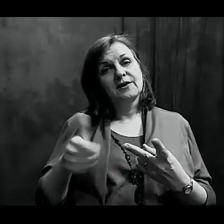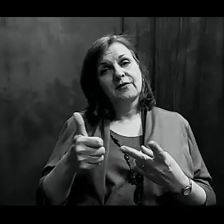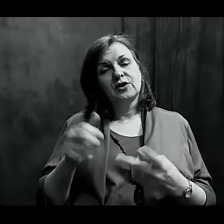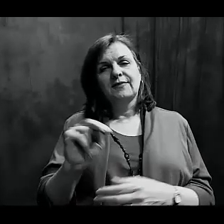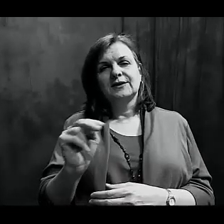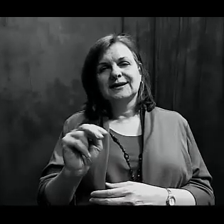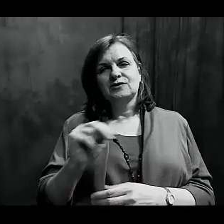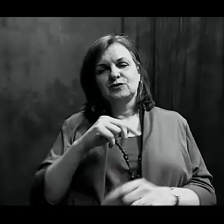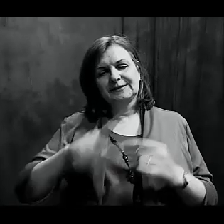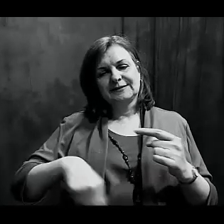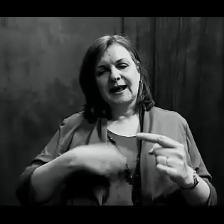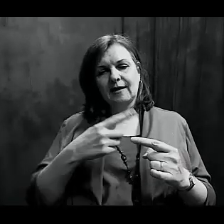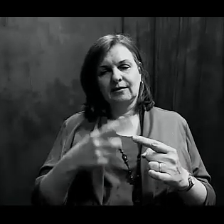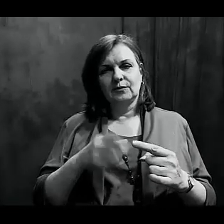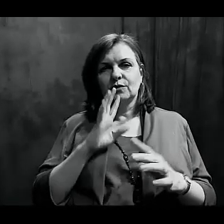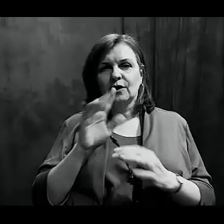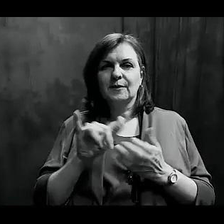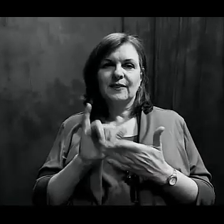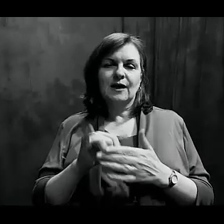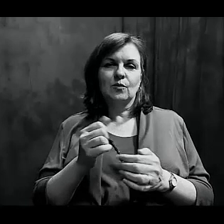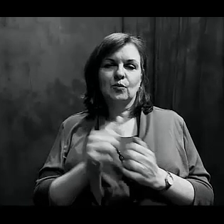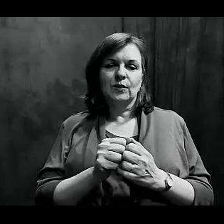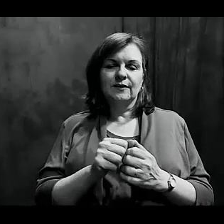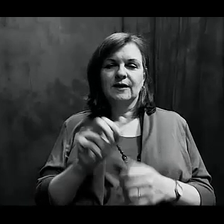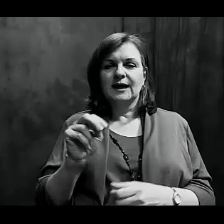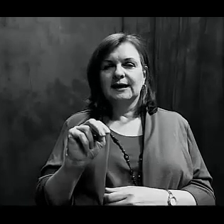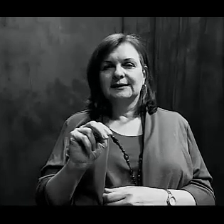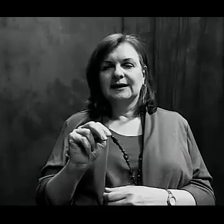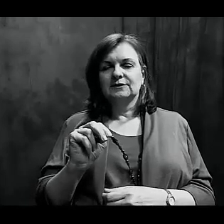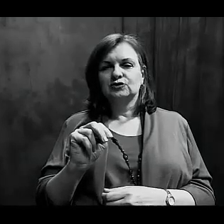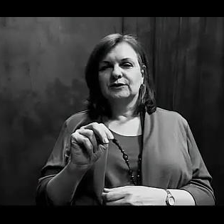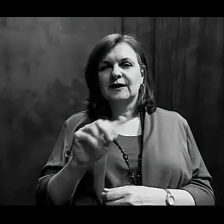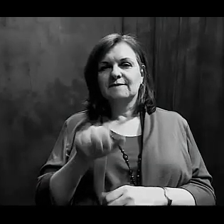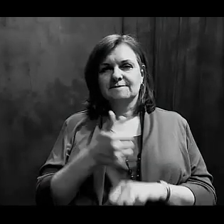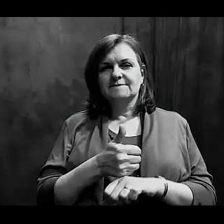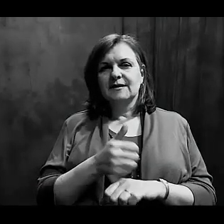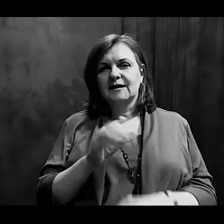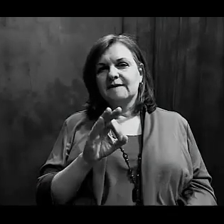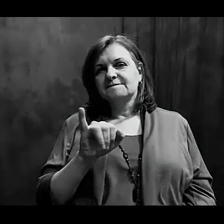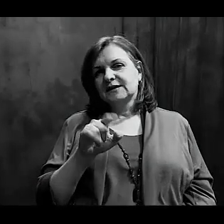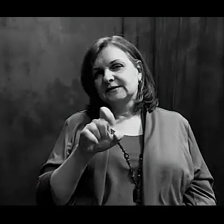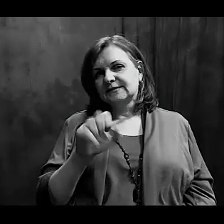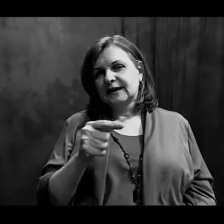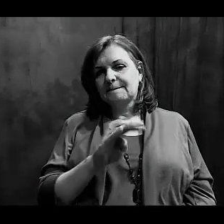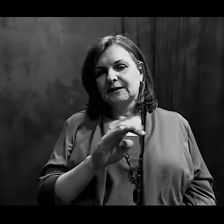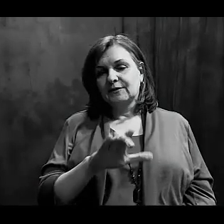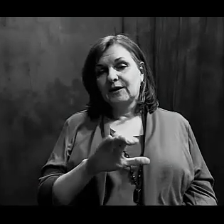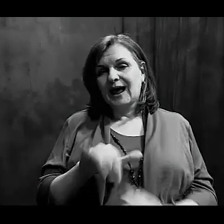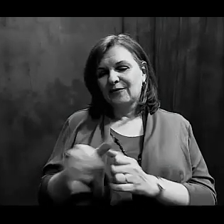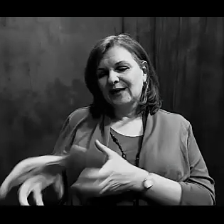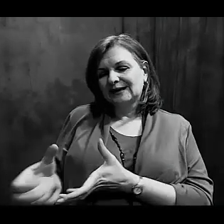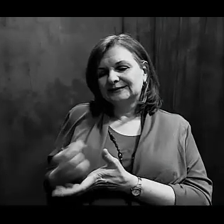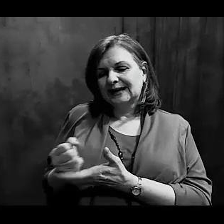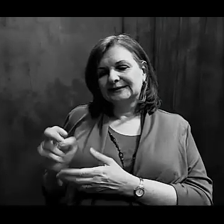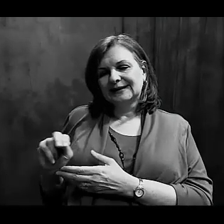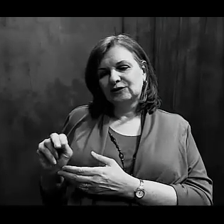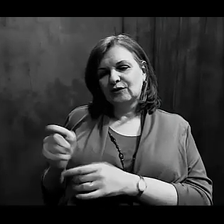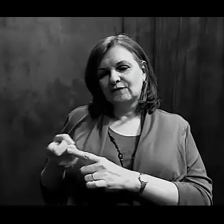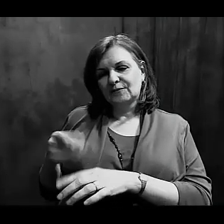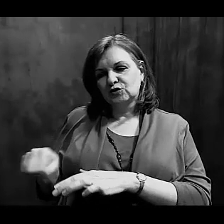we've talked about this before with nitrogen fixing bacteria and how they're able to take in nitrogen from the soils and from the